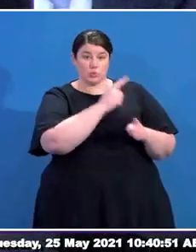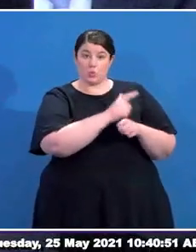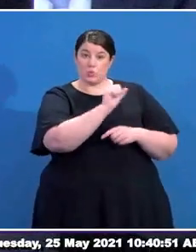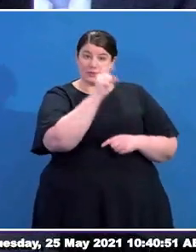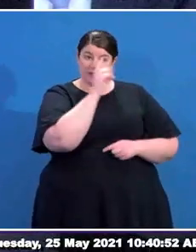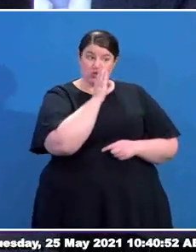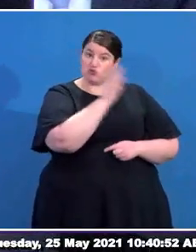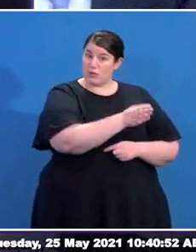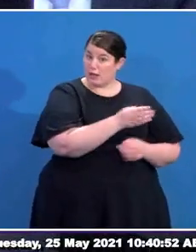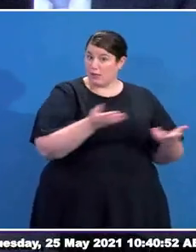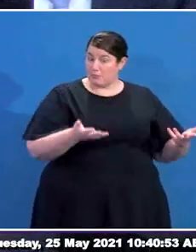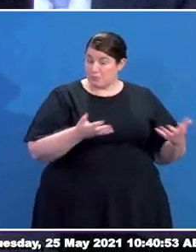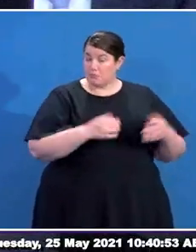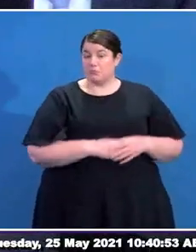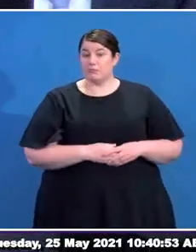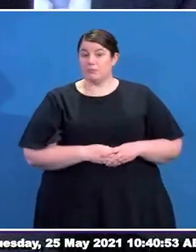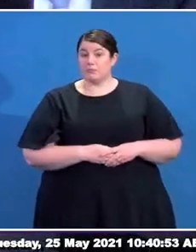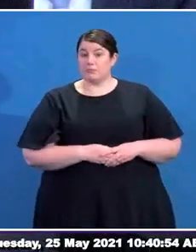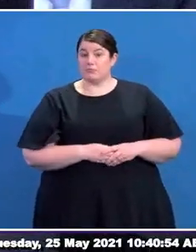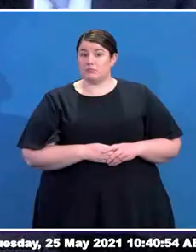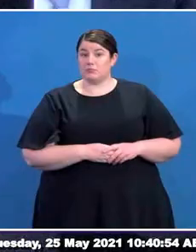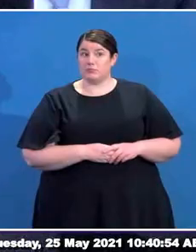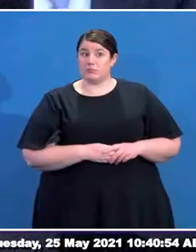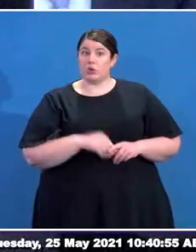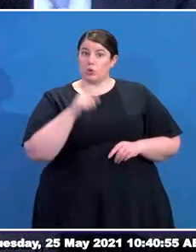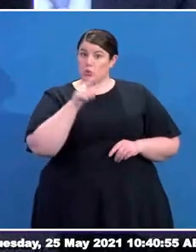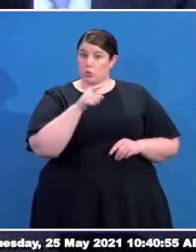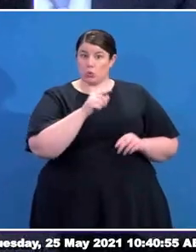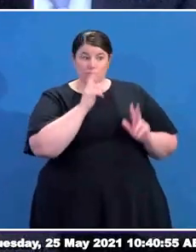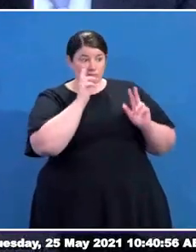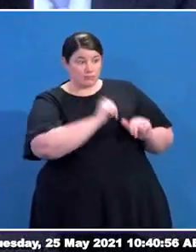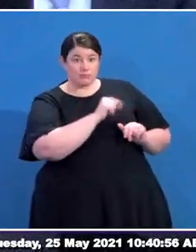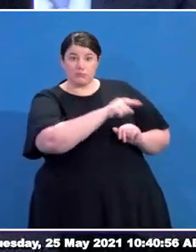Now, do you have, as her guardian, do you have a view